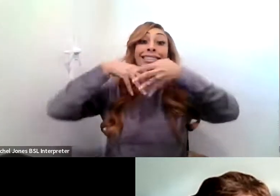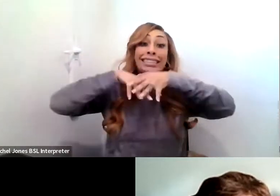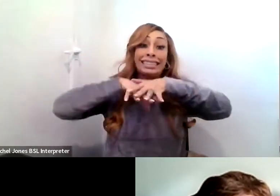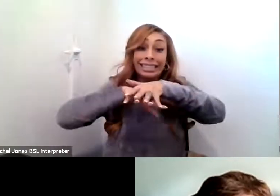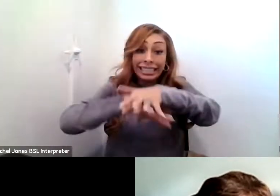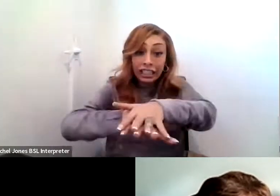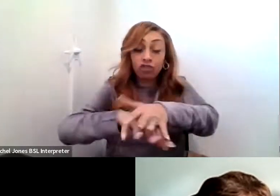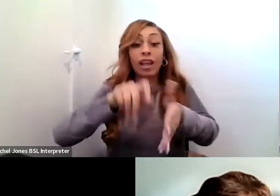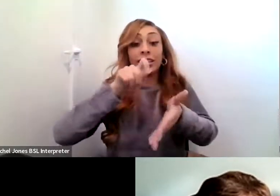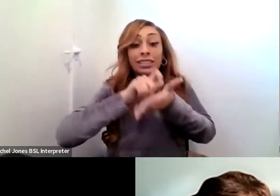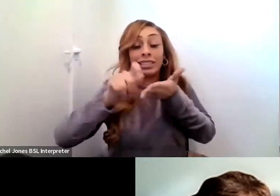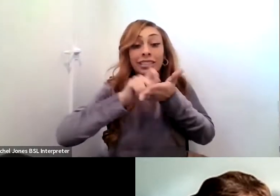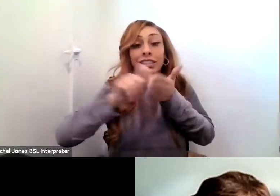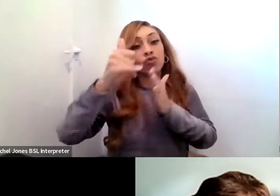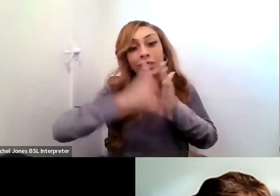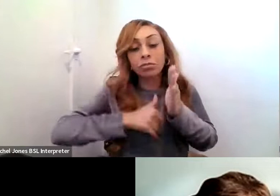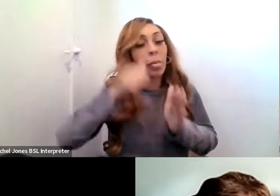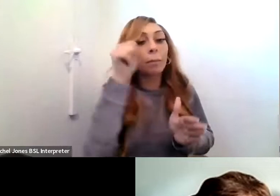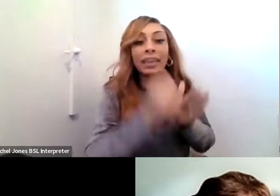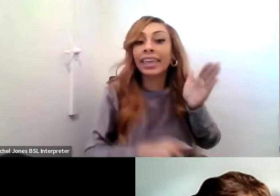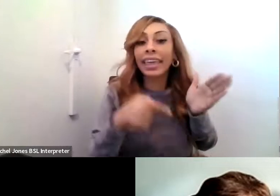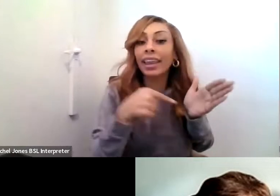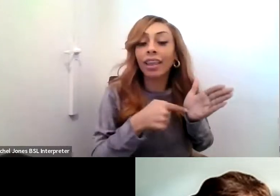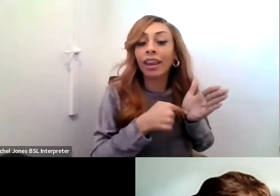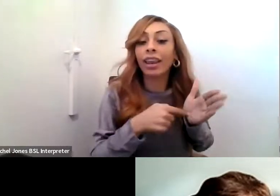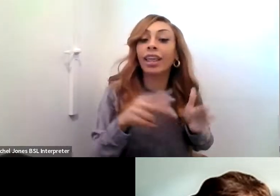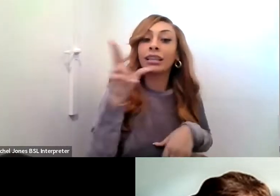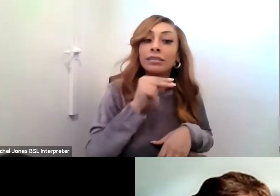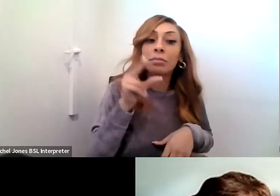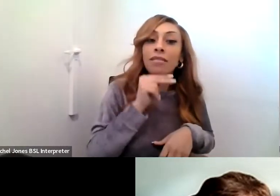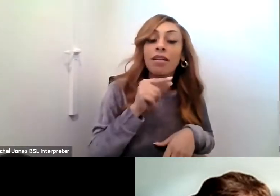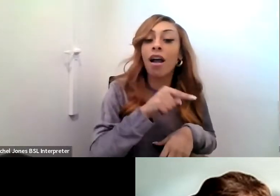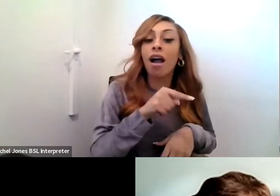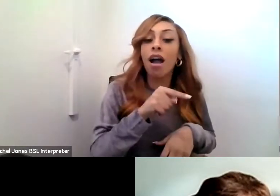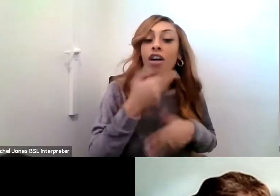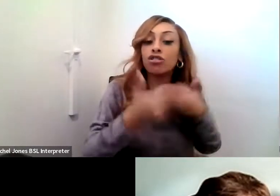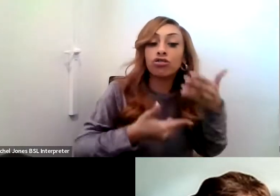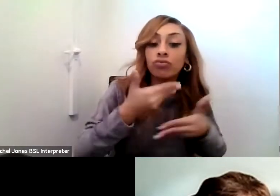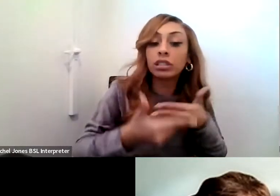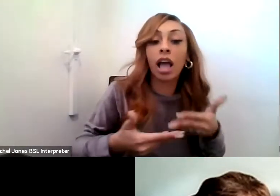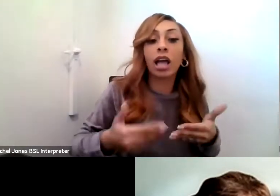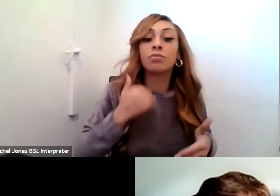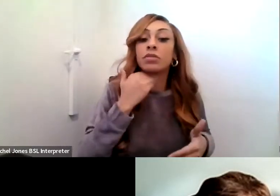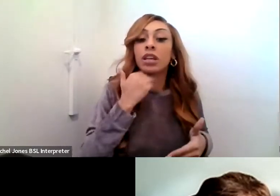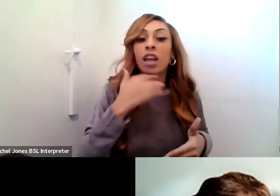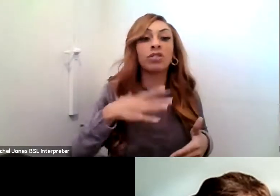in which the speaker describes enough that you don't need an external audio describer,